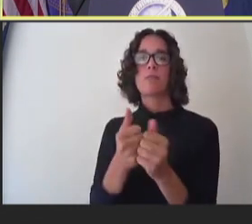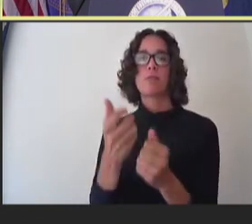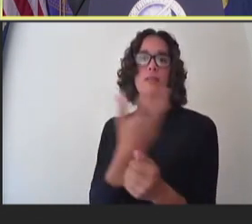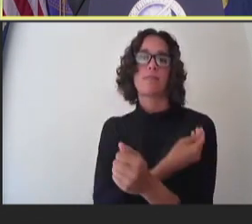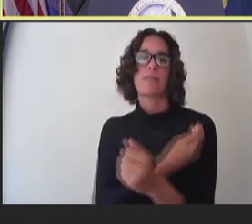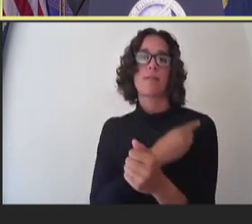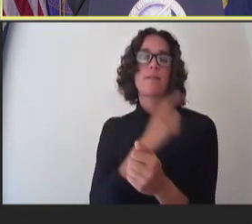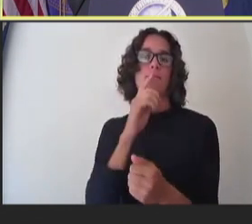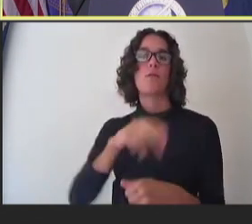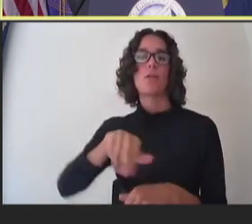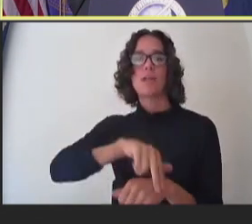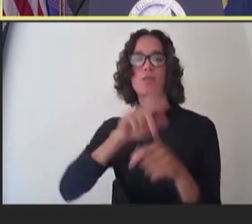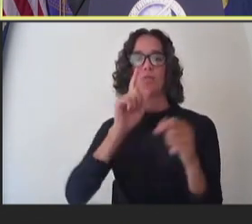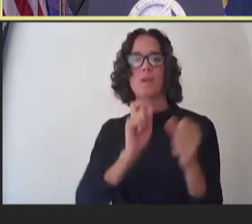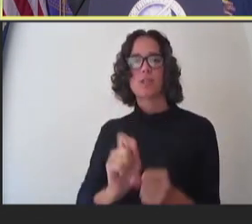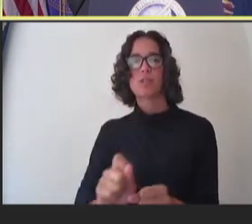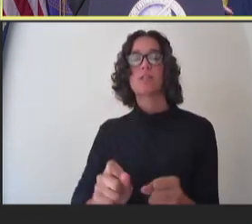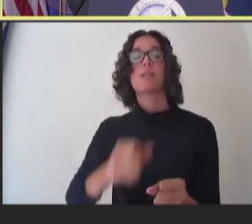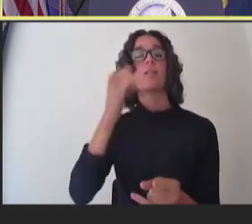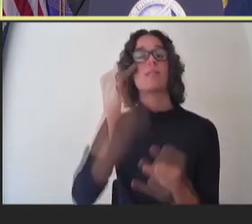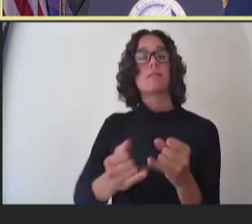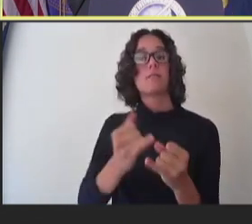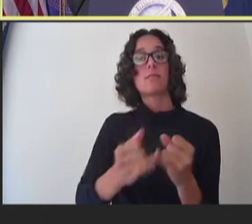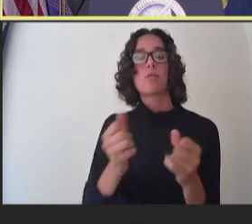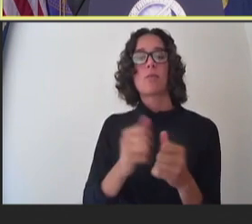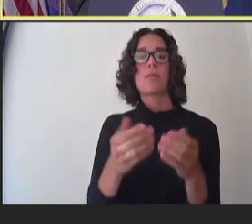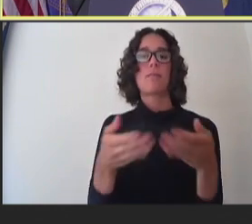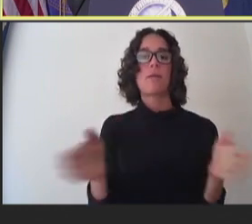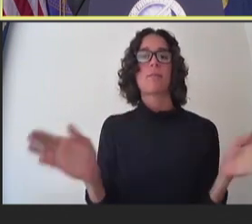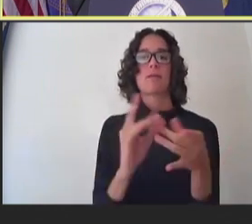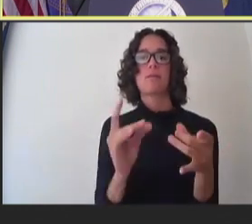Finally, as a reminder, please hold our remaining 2024 meeting dates for